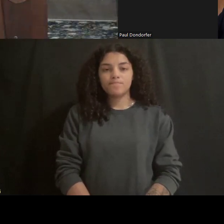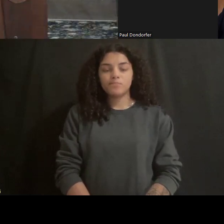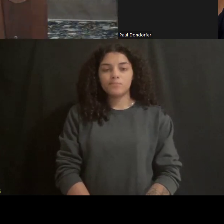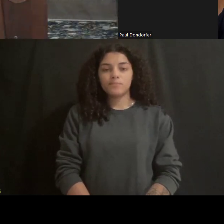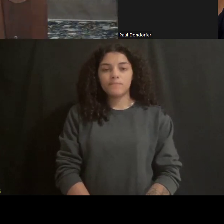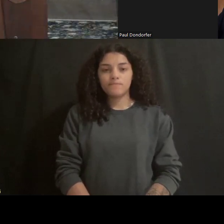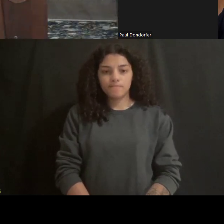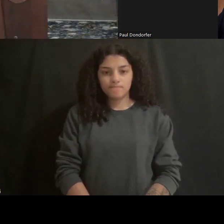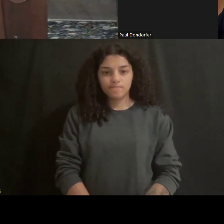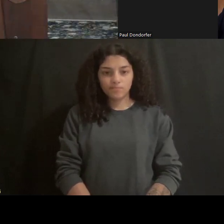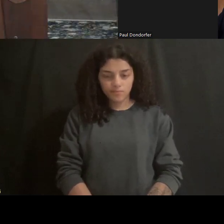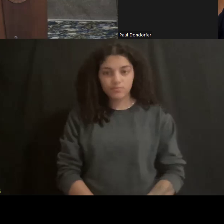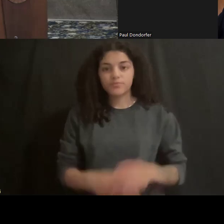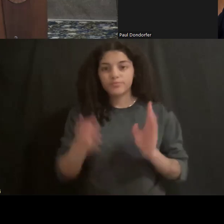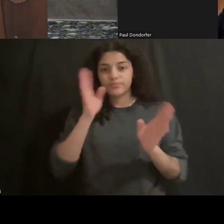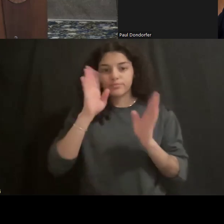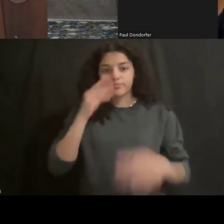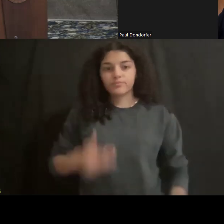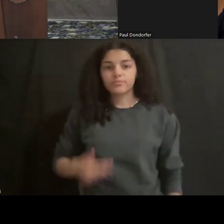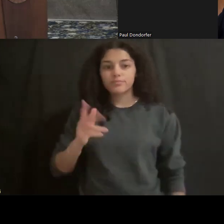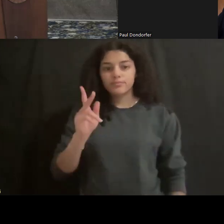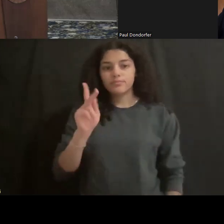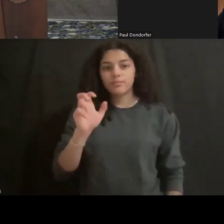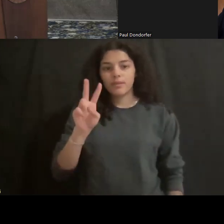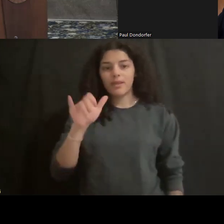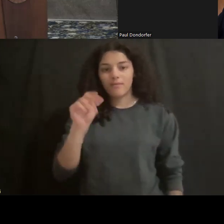Kevin's 1474 Middle Road in the town of Hena Good